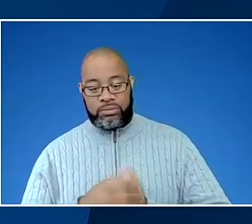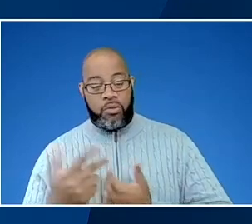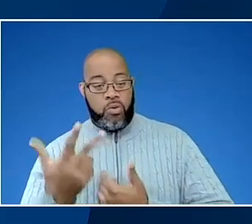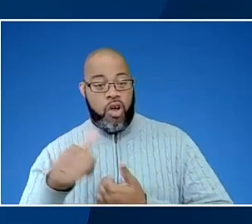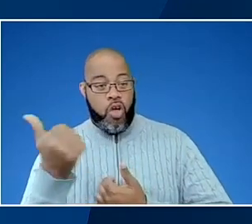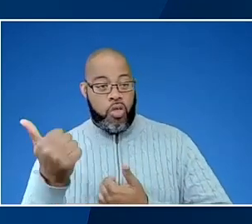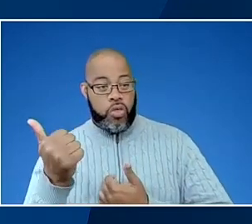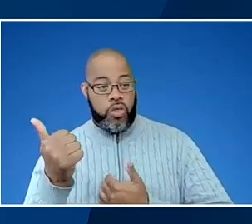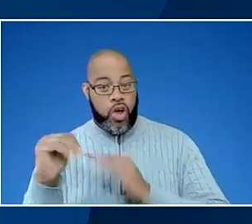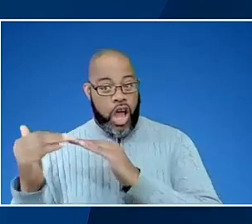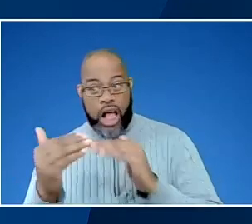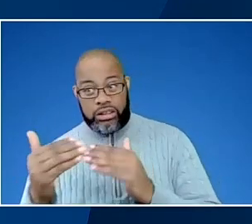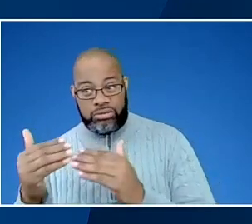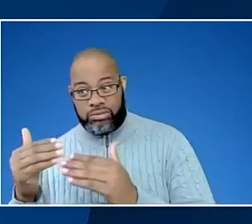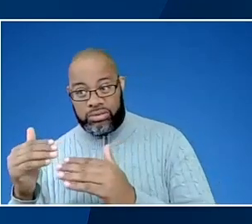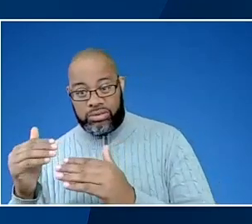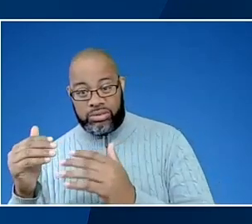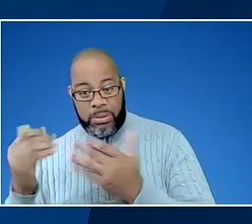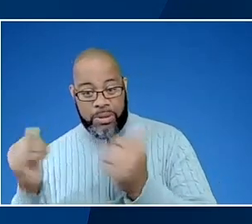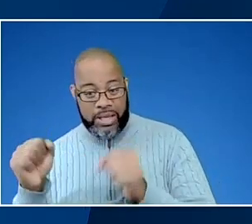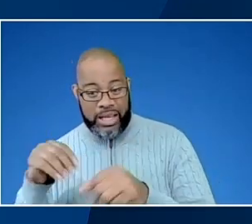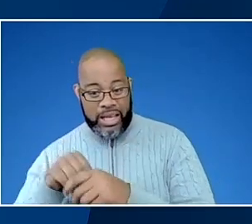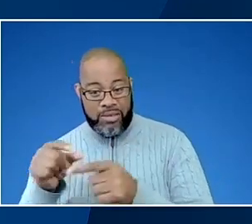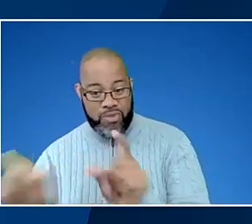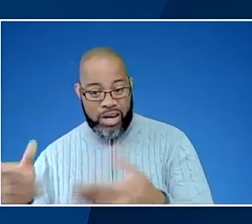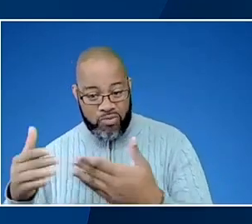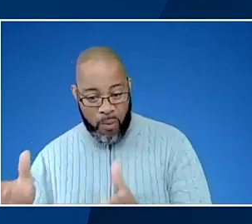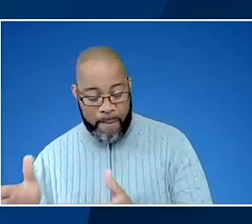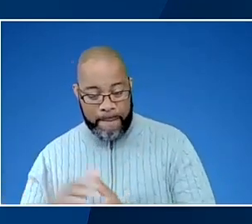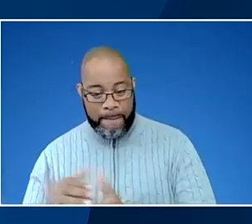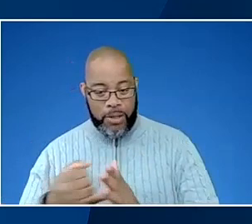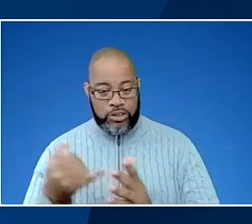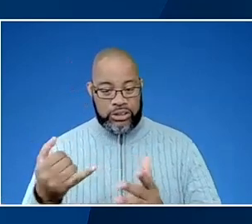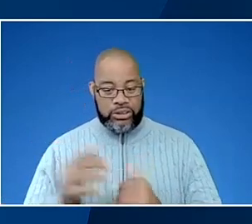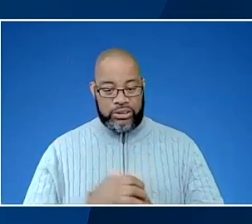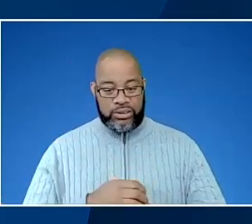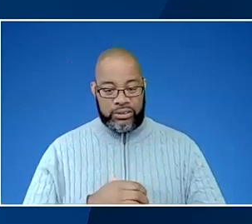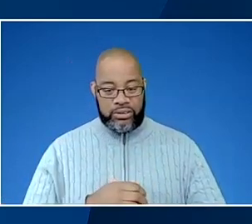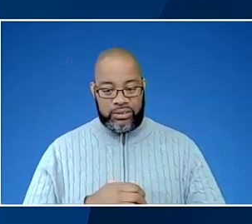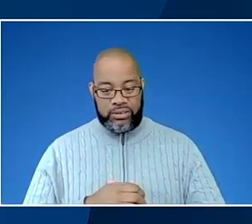maybe could be in a breakout room, just to kind of, you know, maybe give us a few